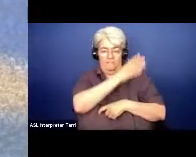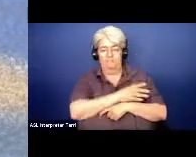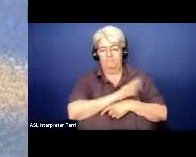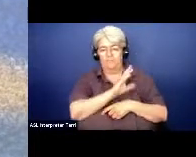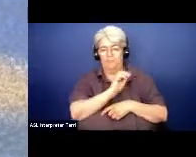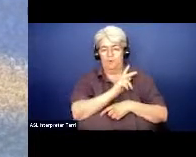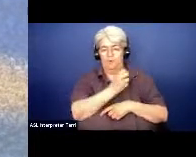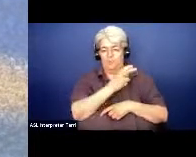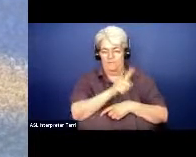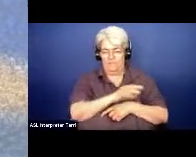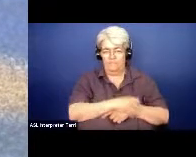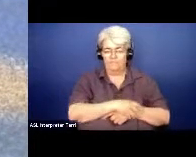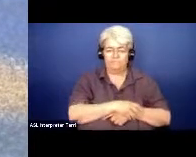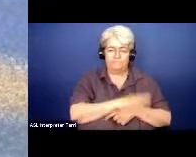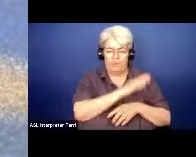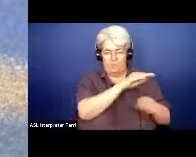We want to thank everybody for joining